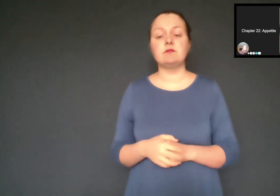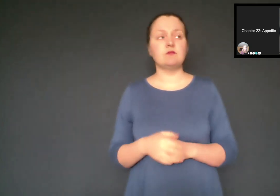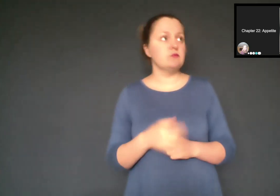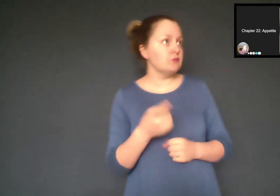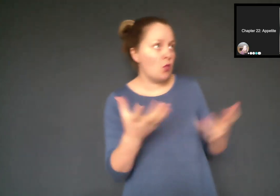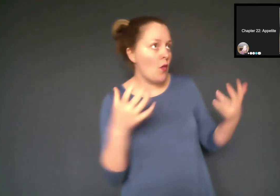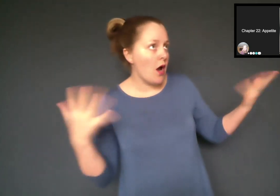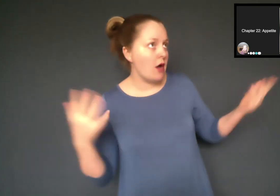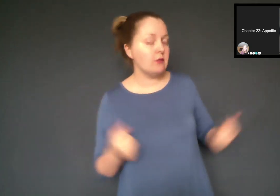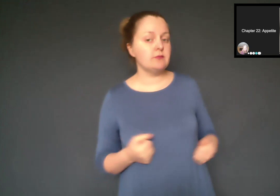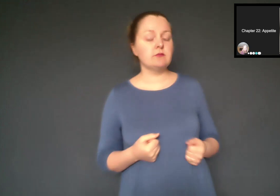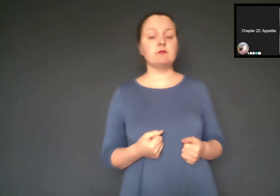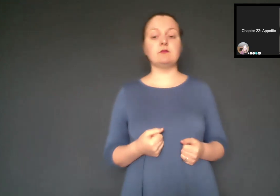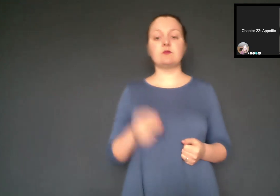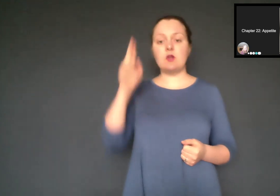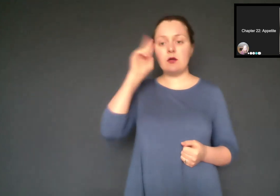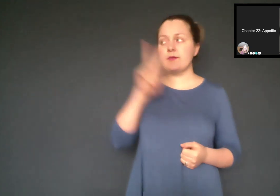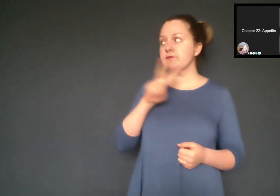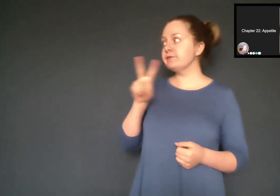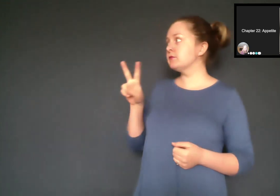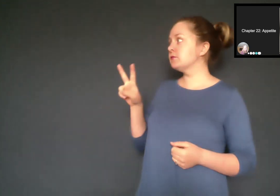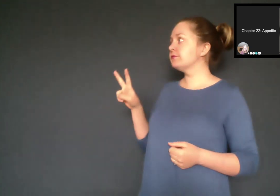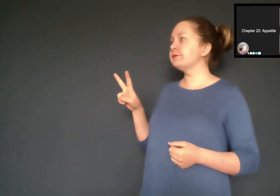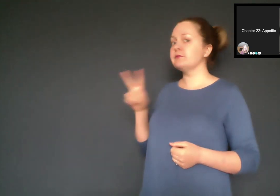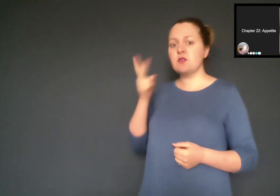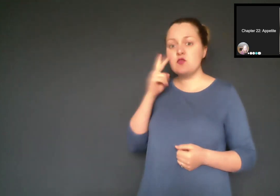the side of mrs griffin watching with puzzlement inspired the next request